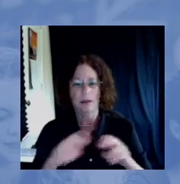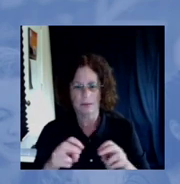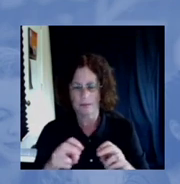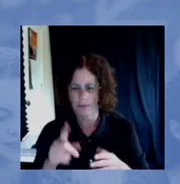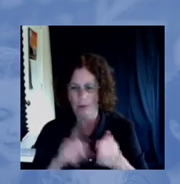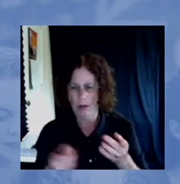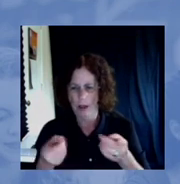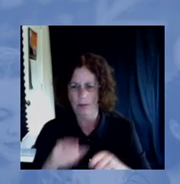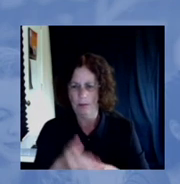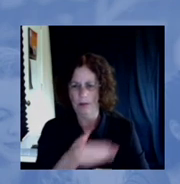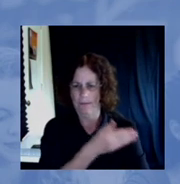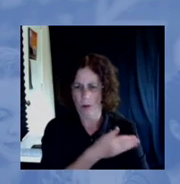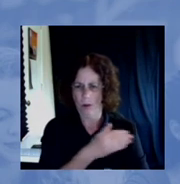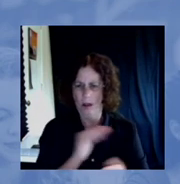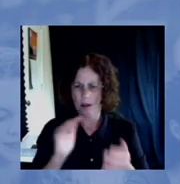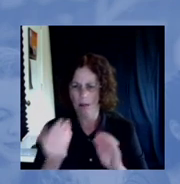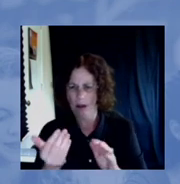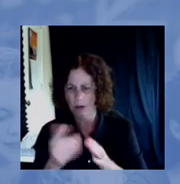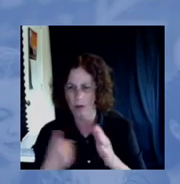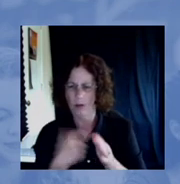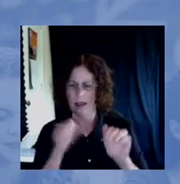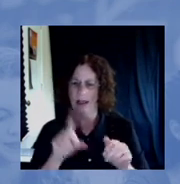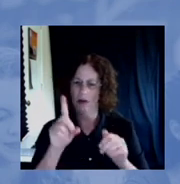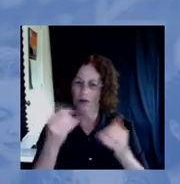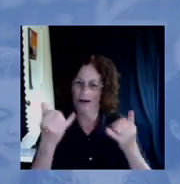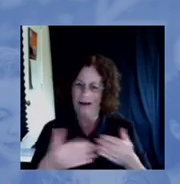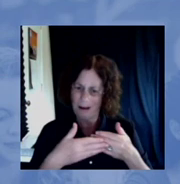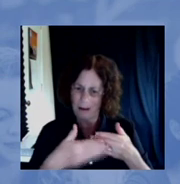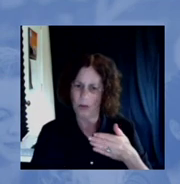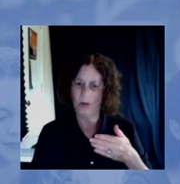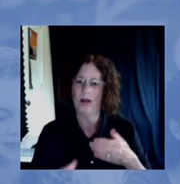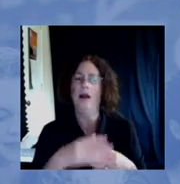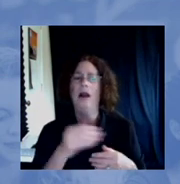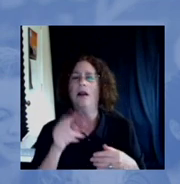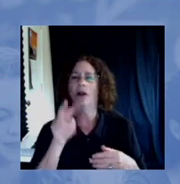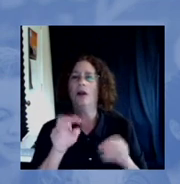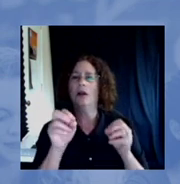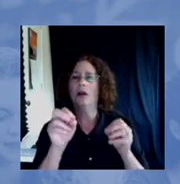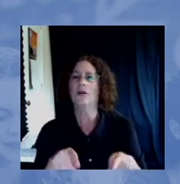VERSUS WHAT IT IS THAT WE CAN DO NOW AND ALSO WANT TO LOOK AT THE OPPORTUNITIES THE PANDEMIC